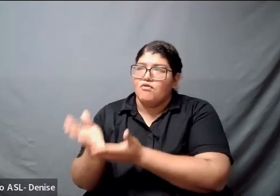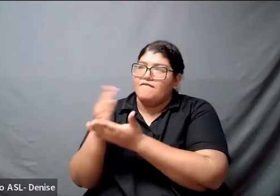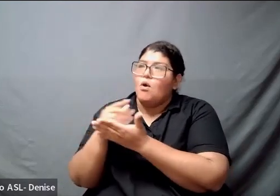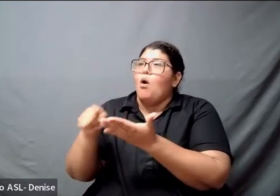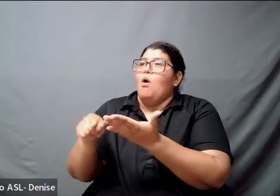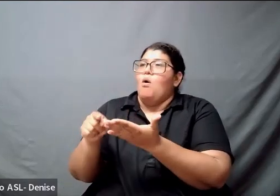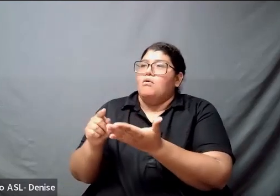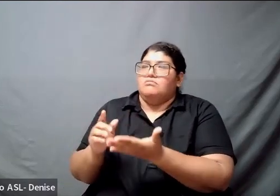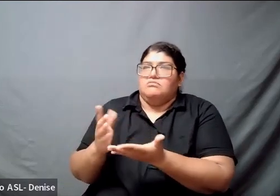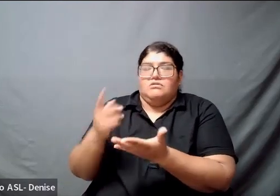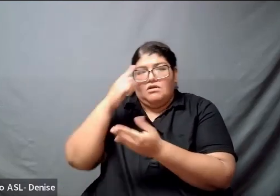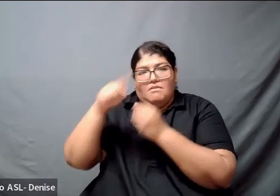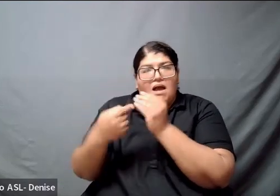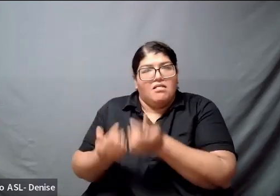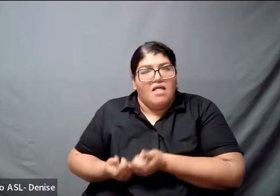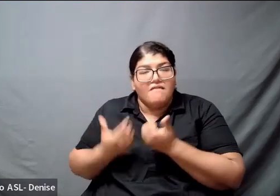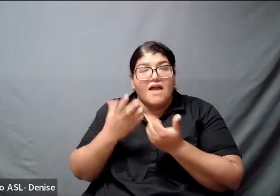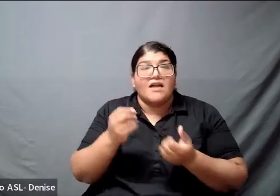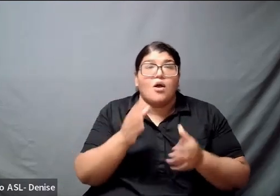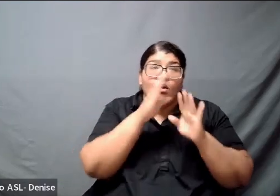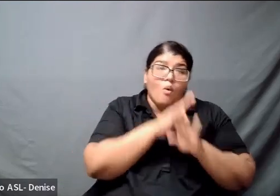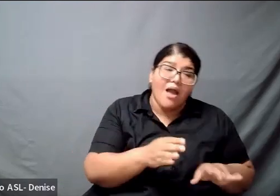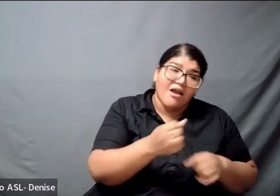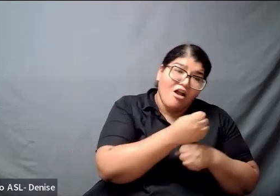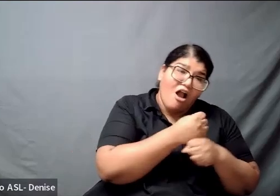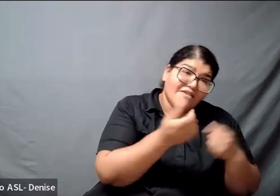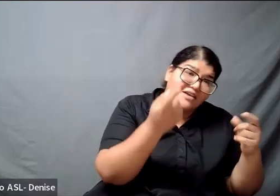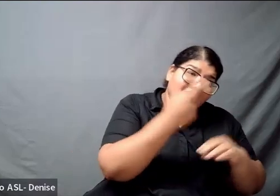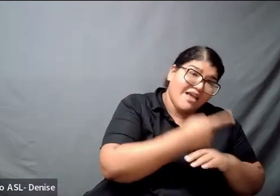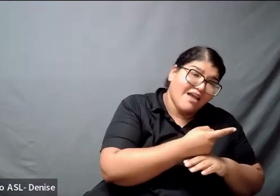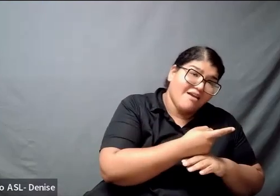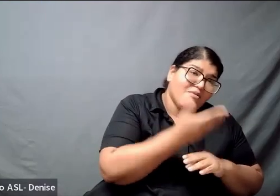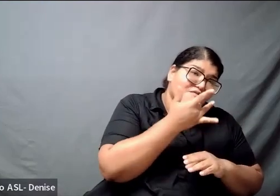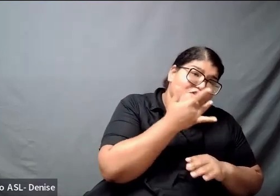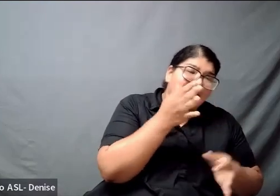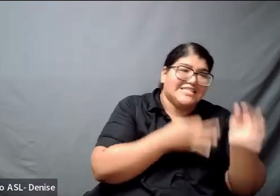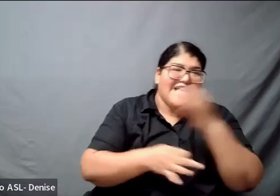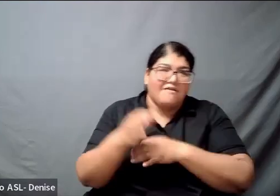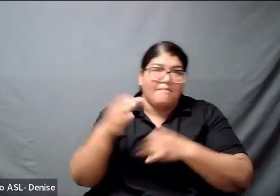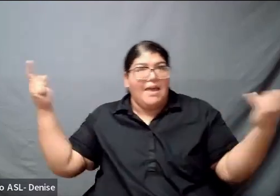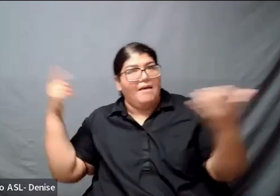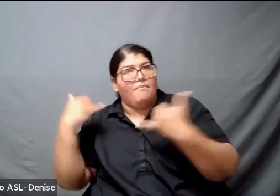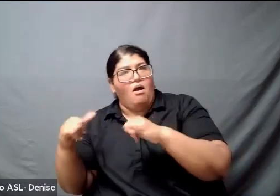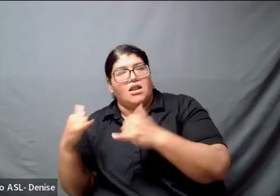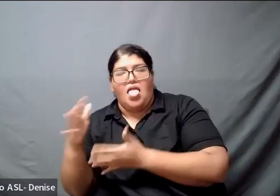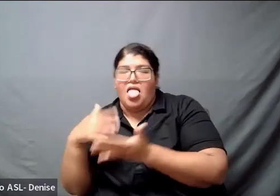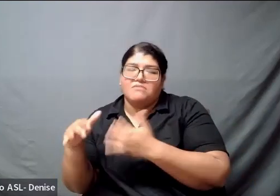And they would take a quiet coffee date with a friend over a loud and crowded party any day. Alex grew up on Staten Island, New York,